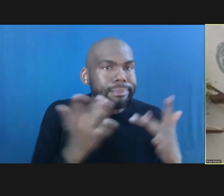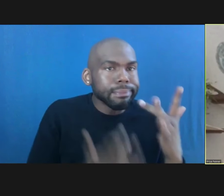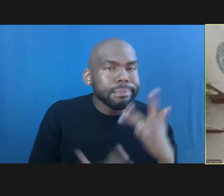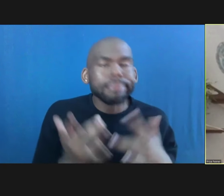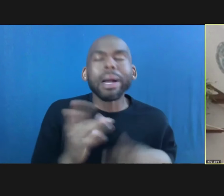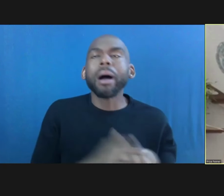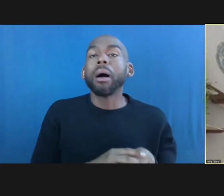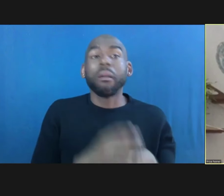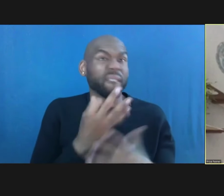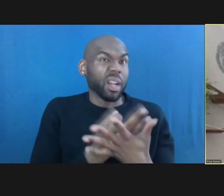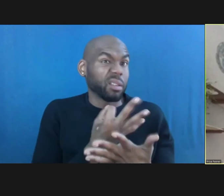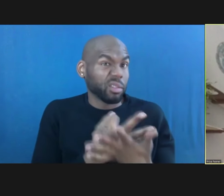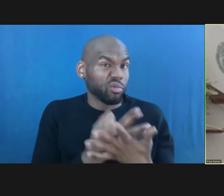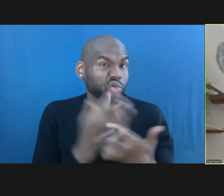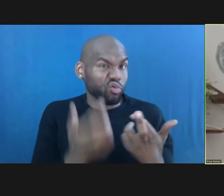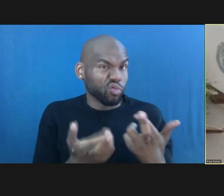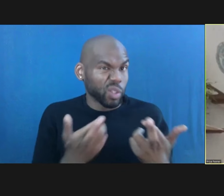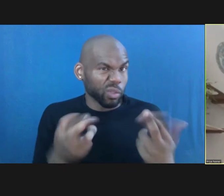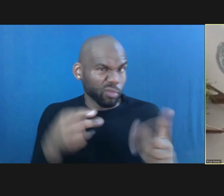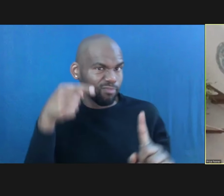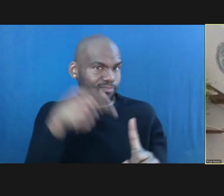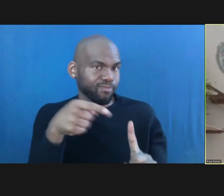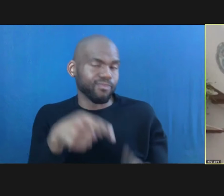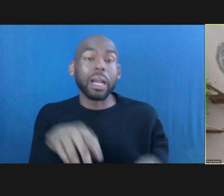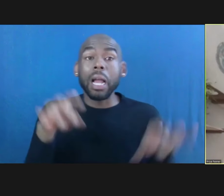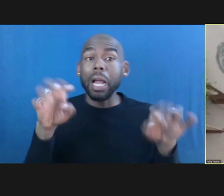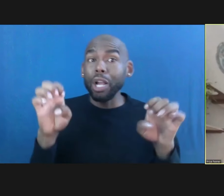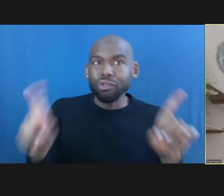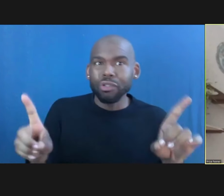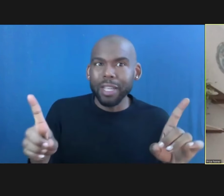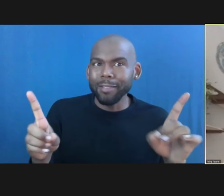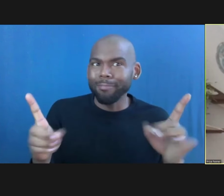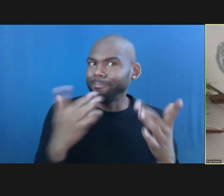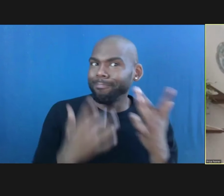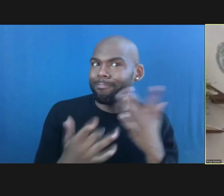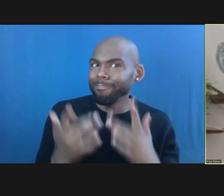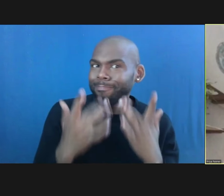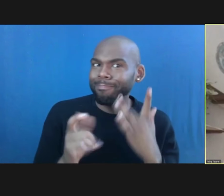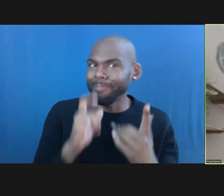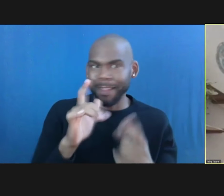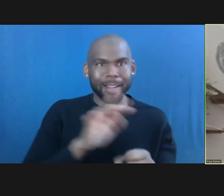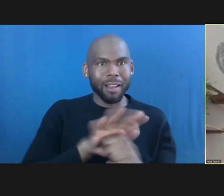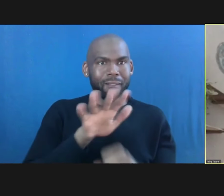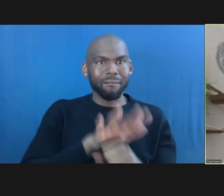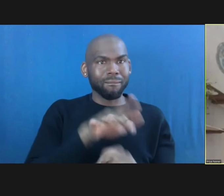specifically financial resources, the lack of education, specifically for people with